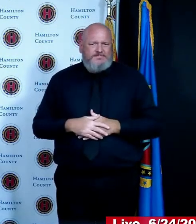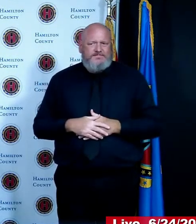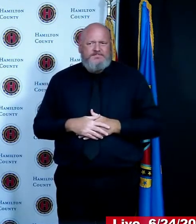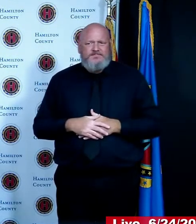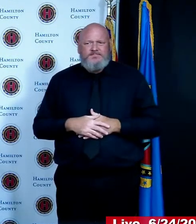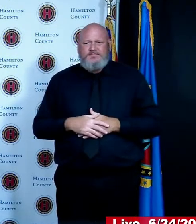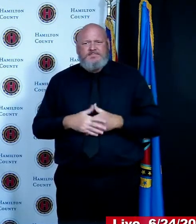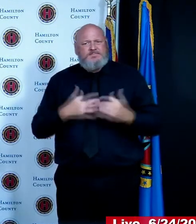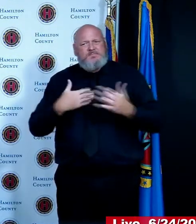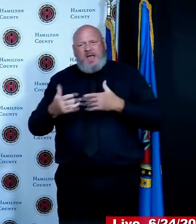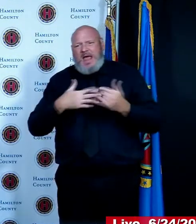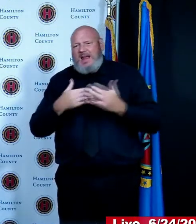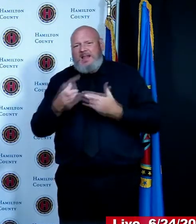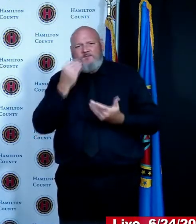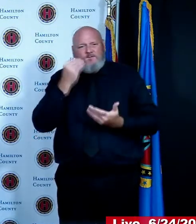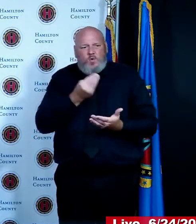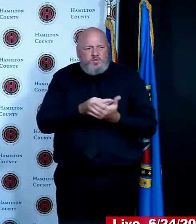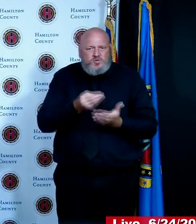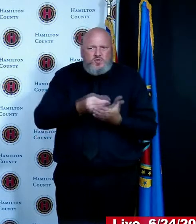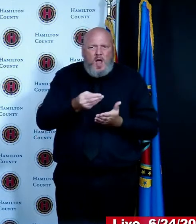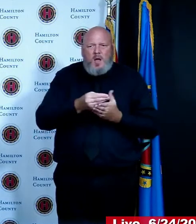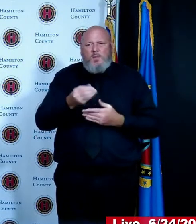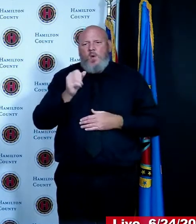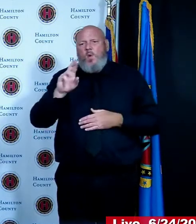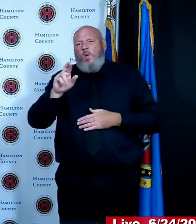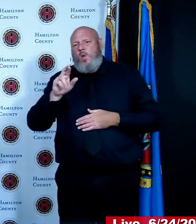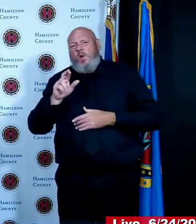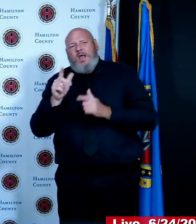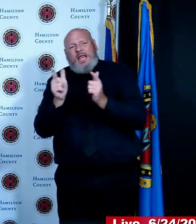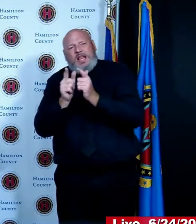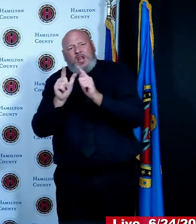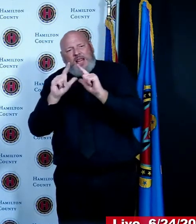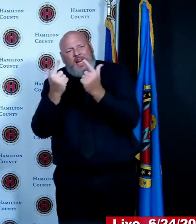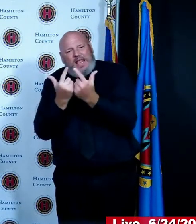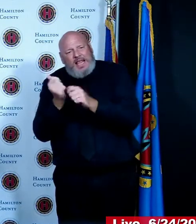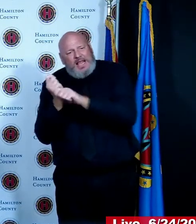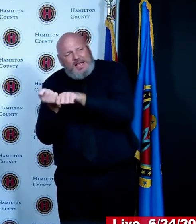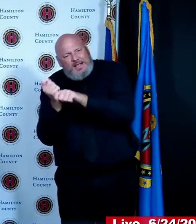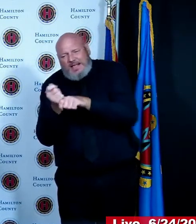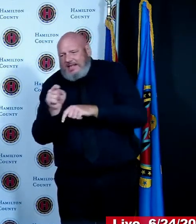League field or grandma's birthday precautions must be taken in order to